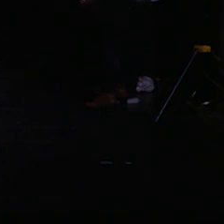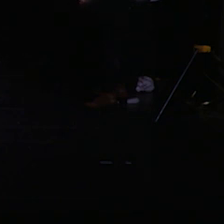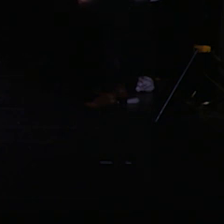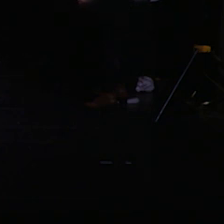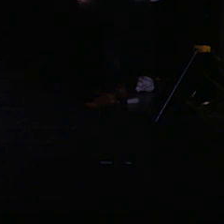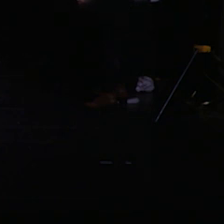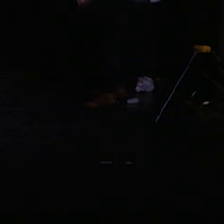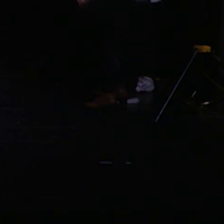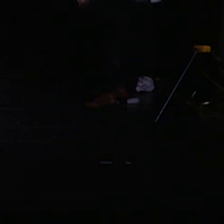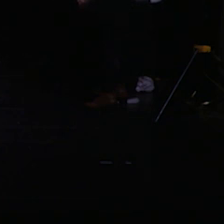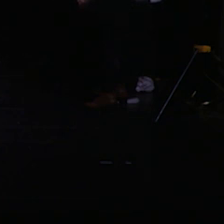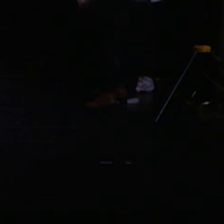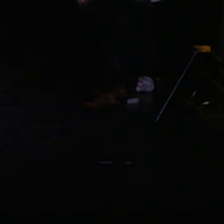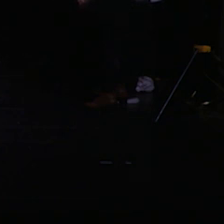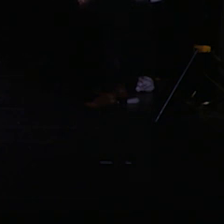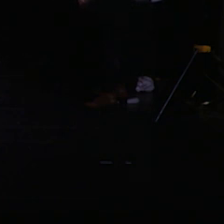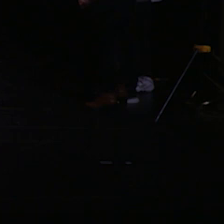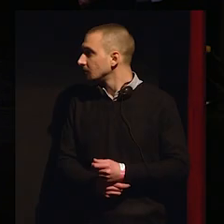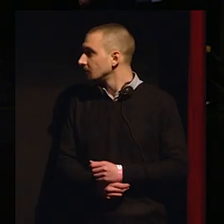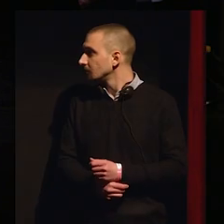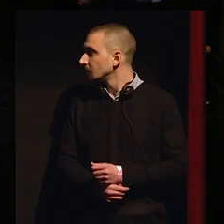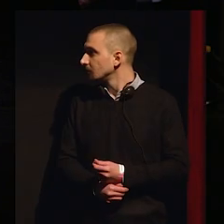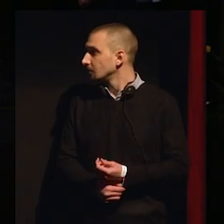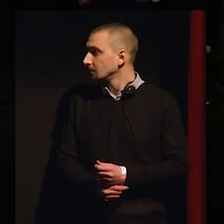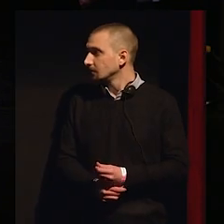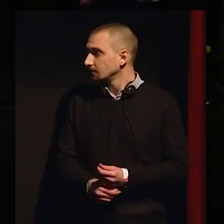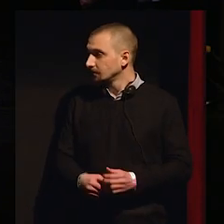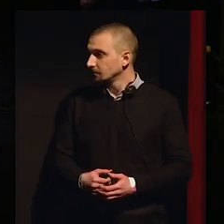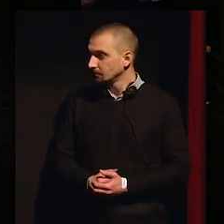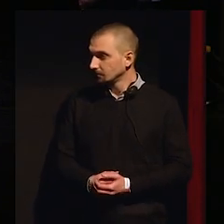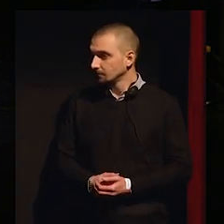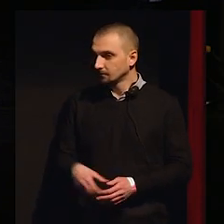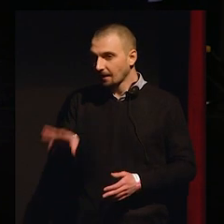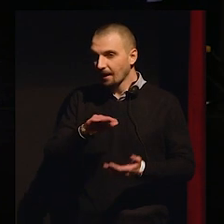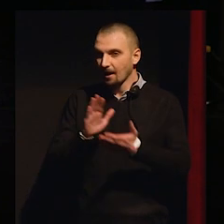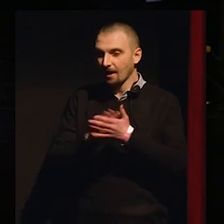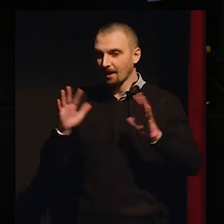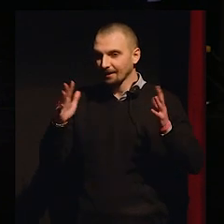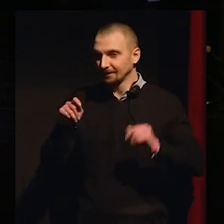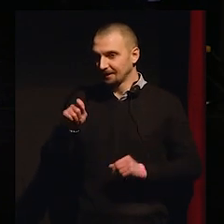“Equality in gaming. LET’S WOW! Hackathon” Can we please give a big applause to all the participants?